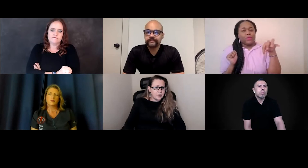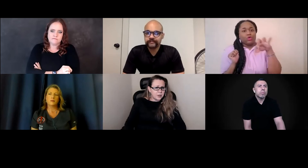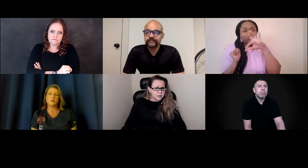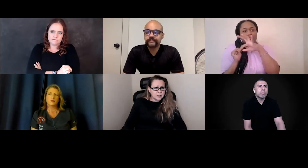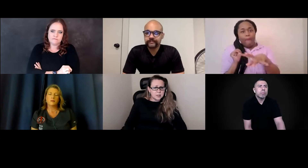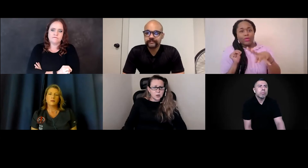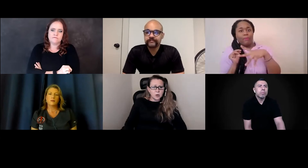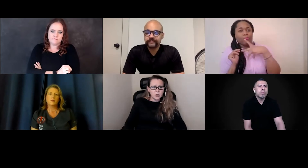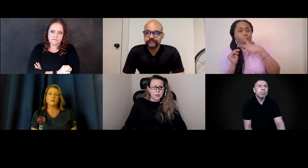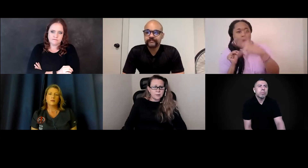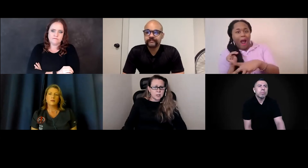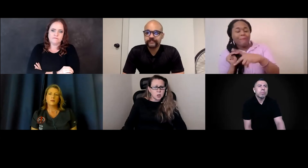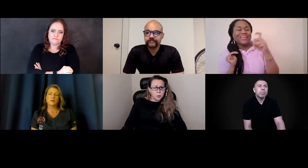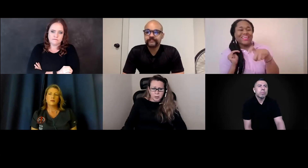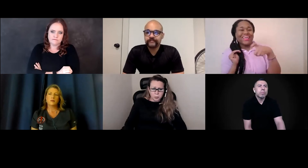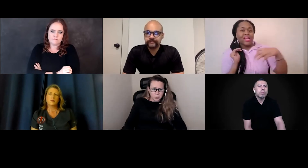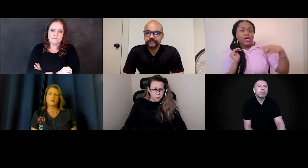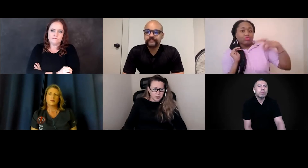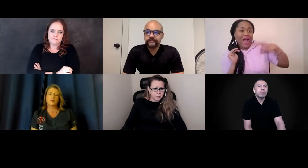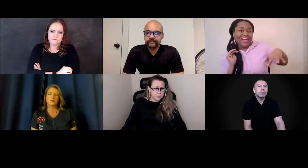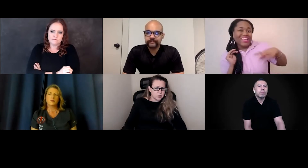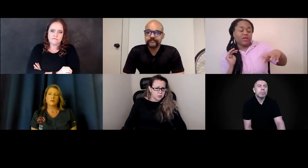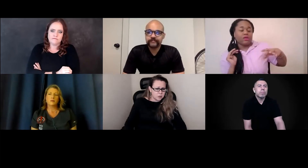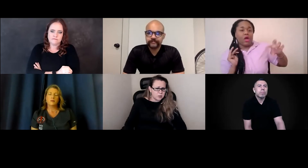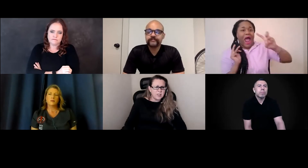That they're still in the interpreting program and they're still a student and they need